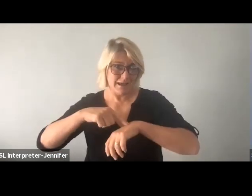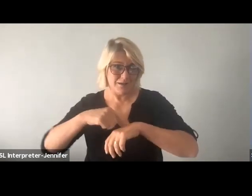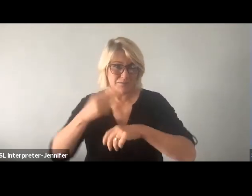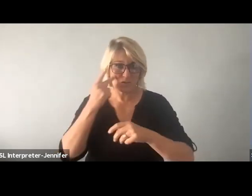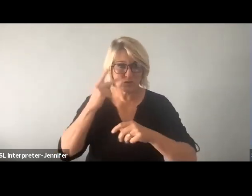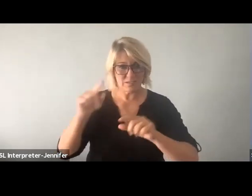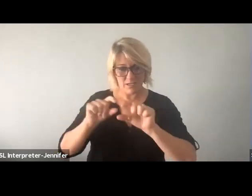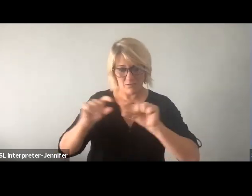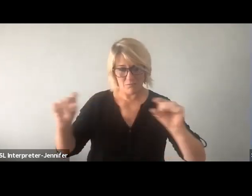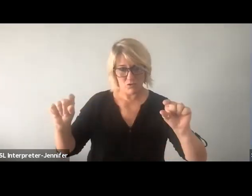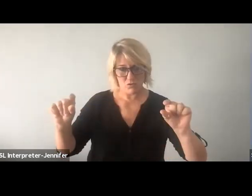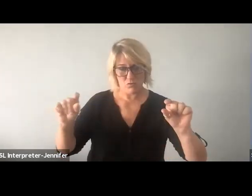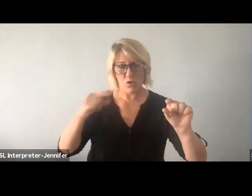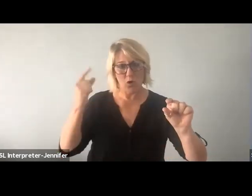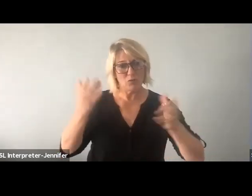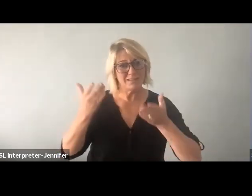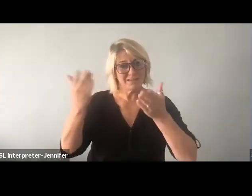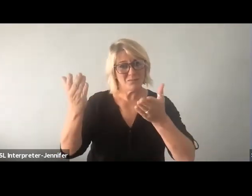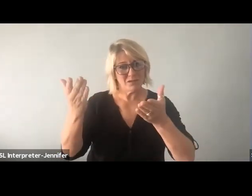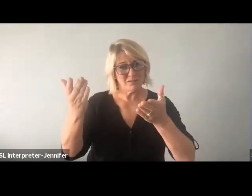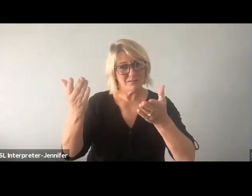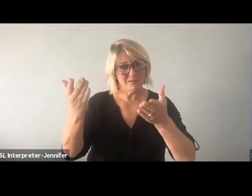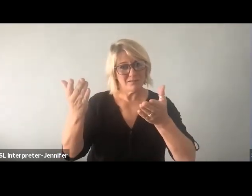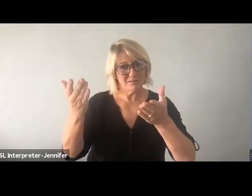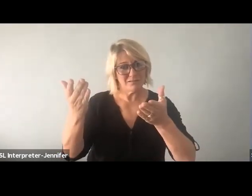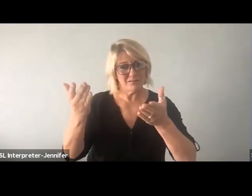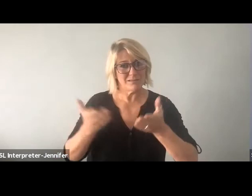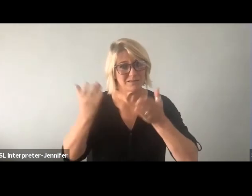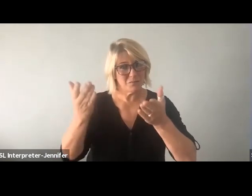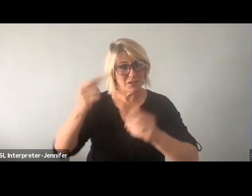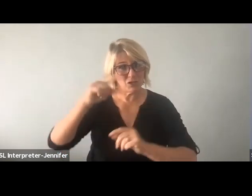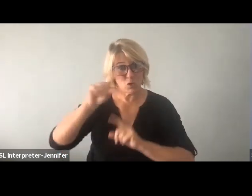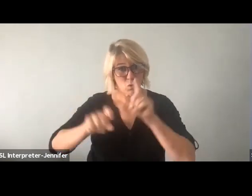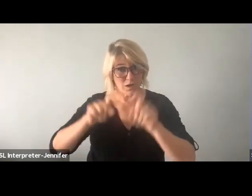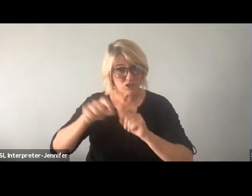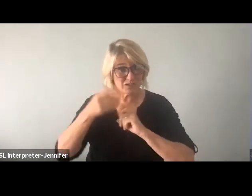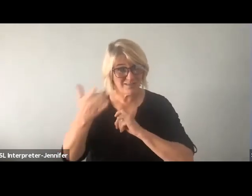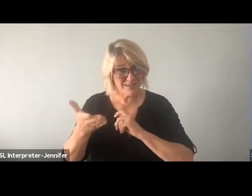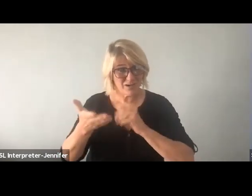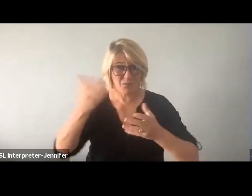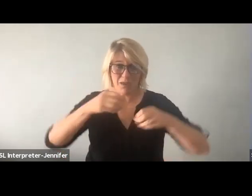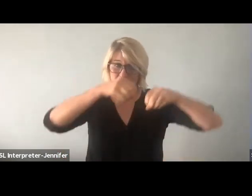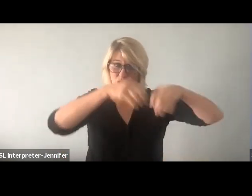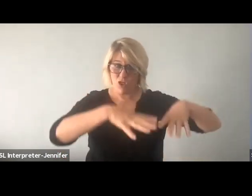pressing ALT H. For Q and A times, please note the Q and A box is in the menu bar. Please